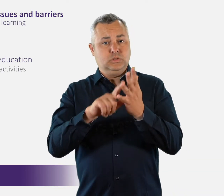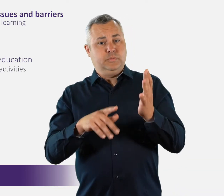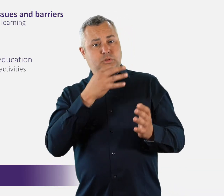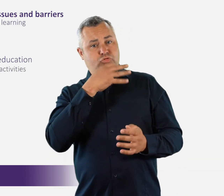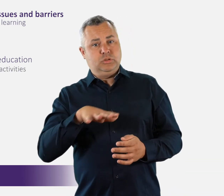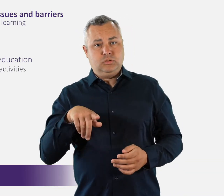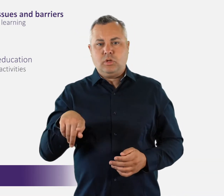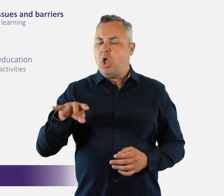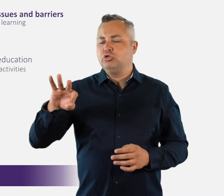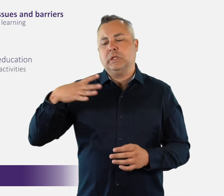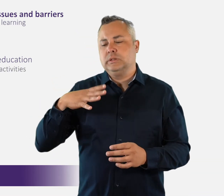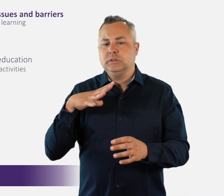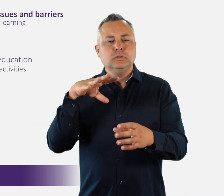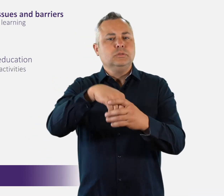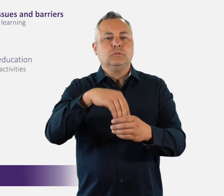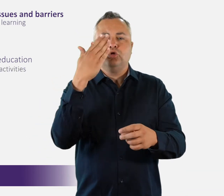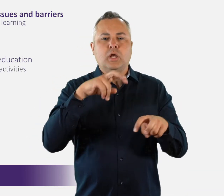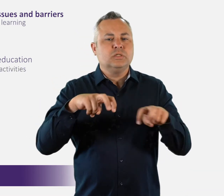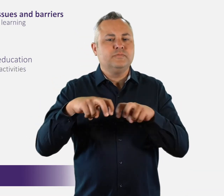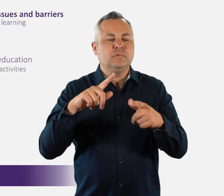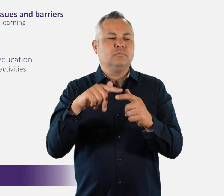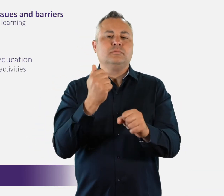Students with disability may be excluded from school activities,